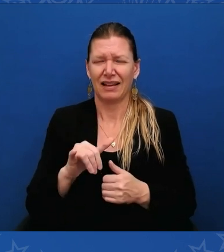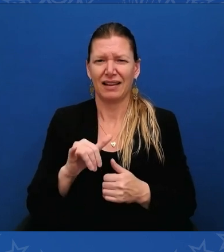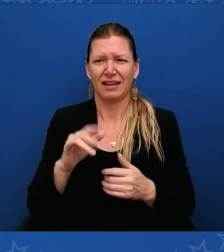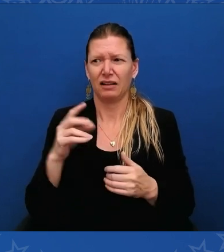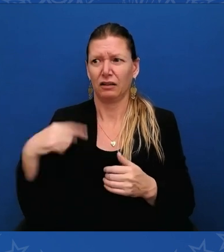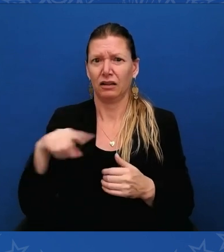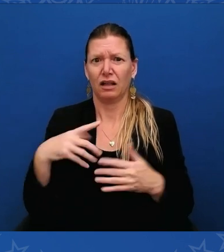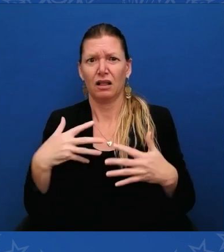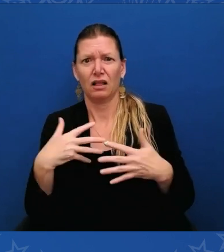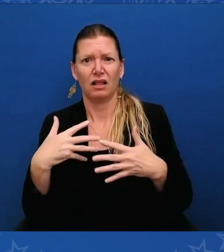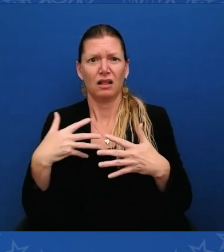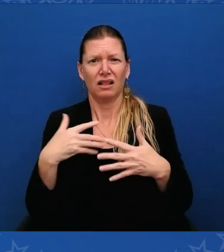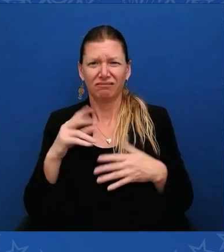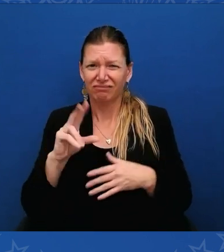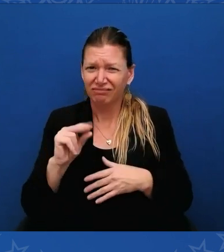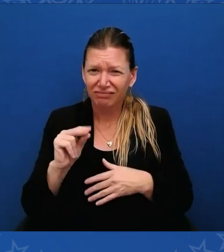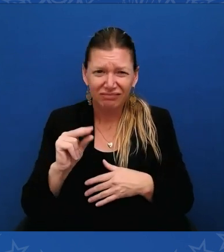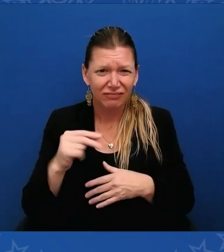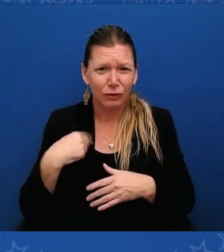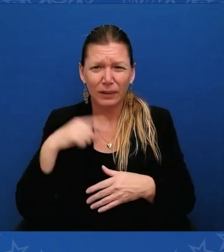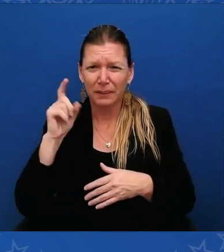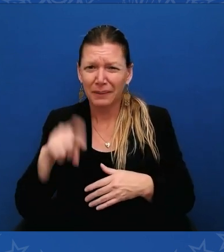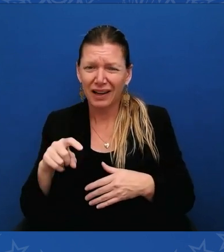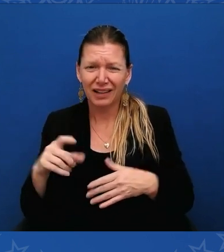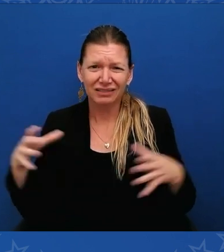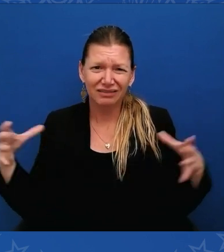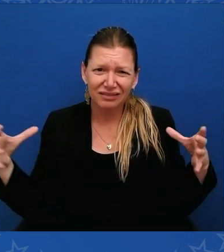then join me in getting the weapons of war off their streets.